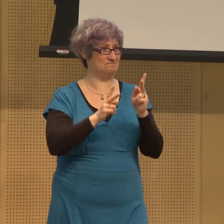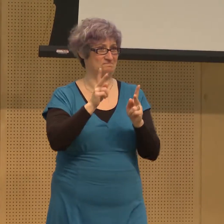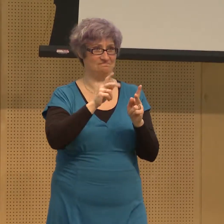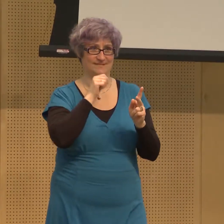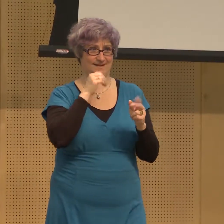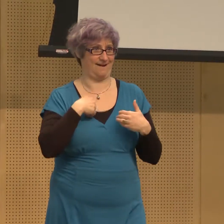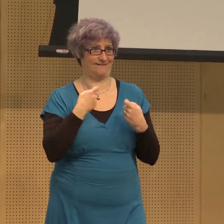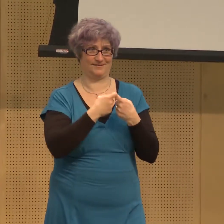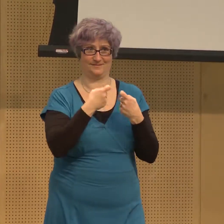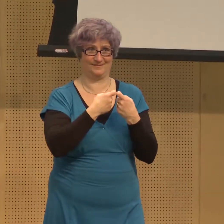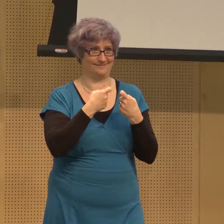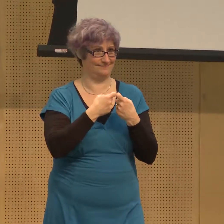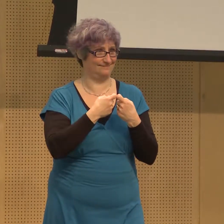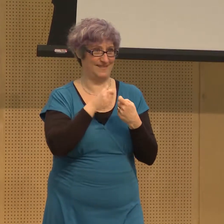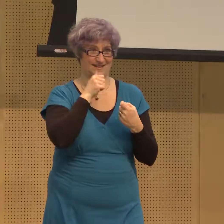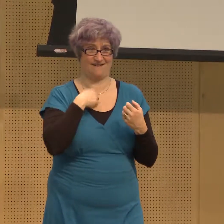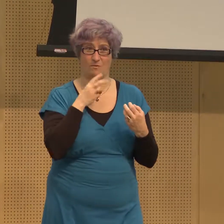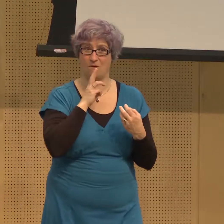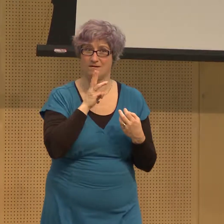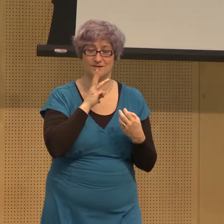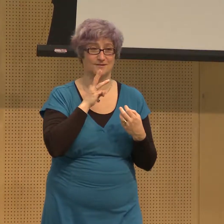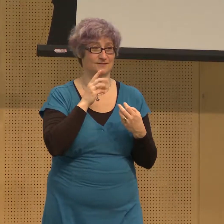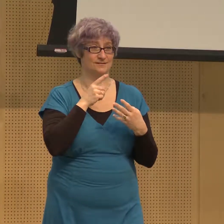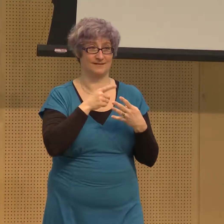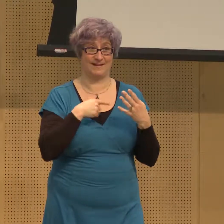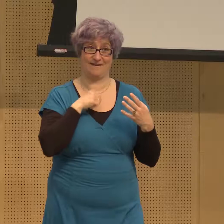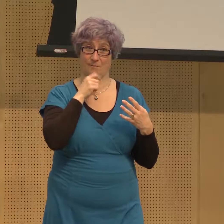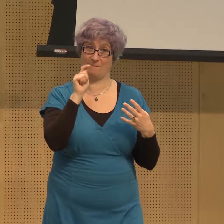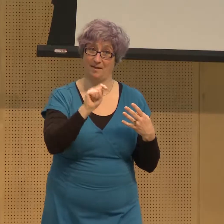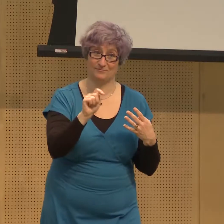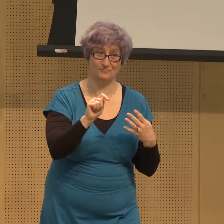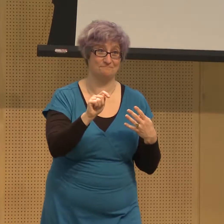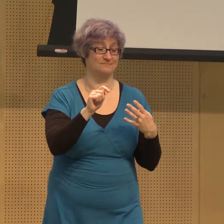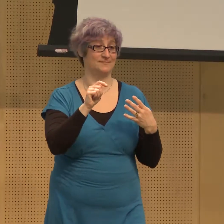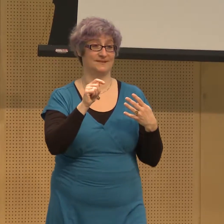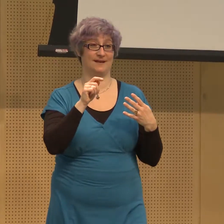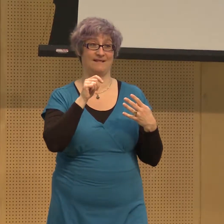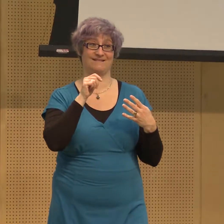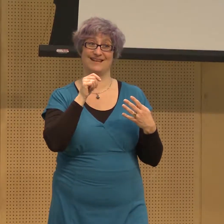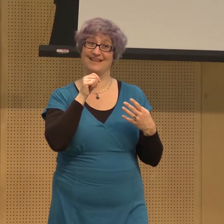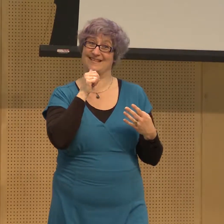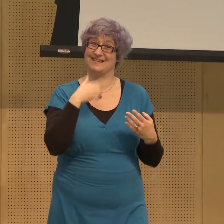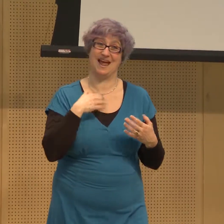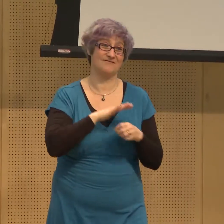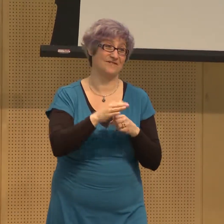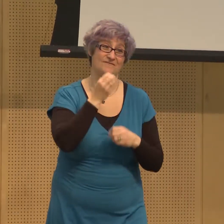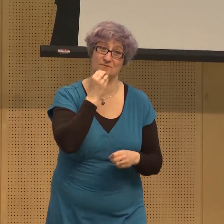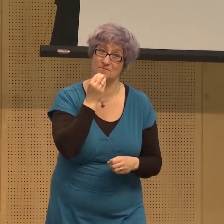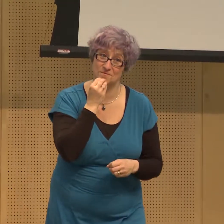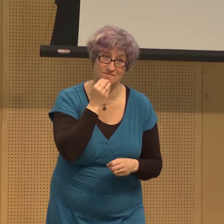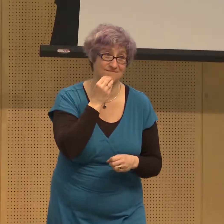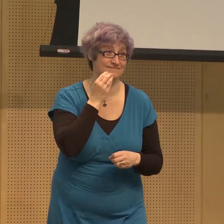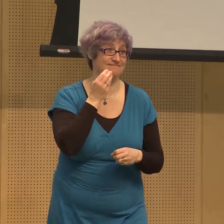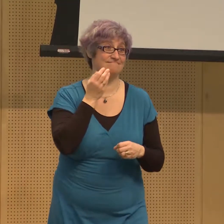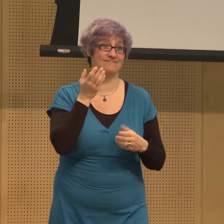which, of course, depend on electricity. That posed its own challenge, not having electricity or running water